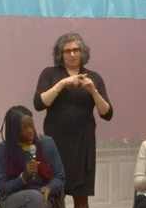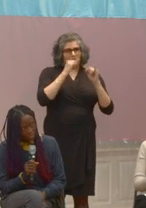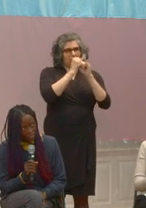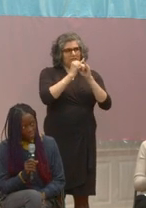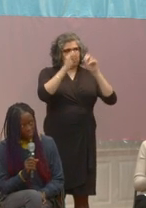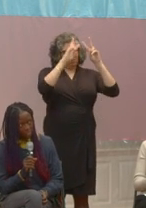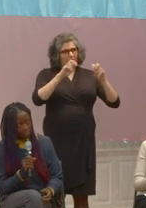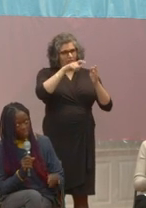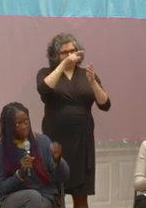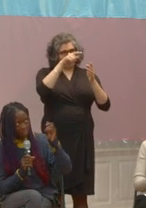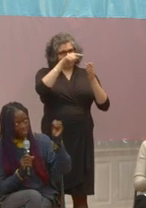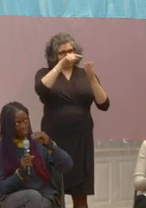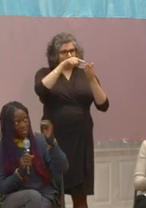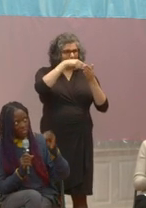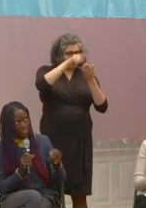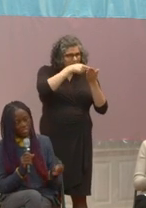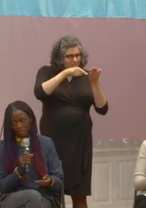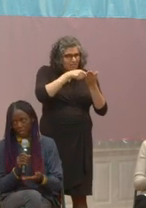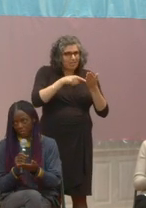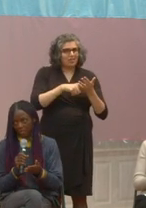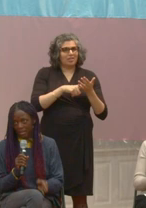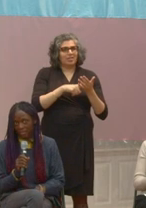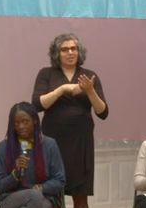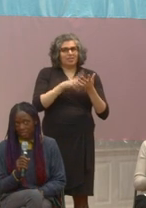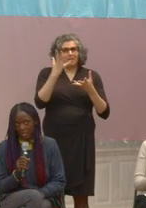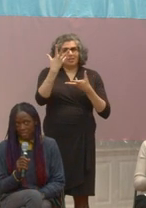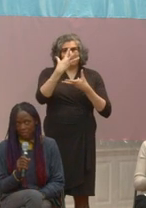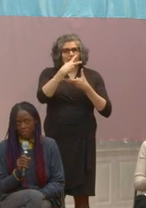conversation and it's, it's laced in it. I think that is a